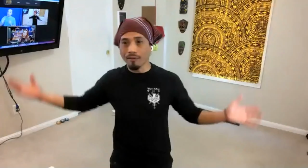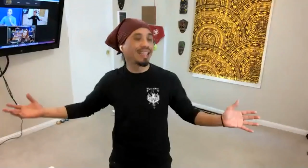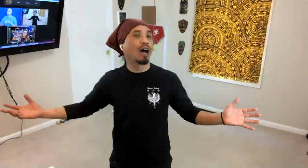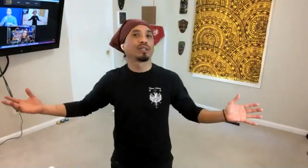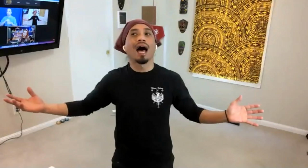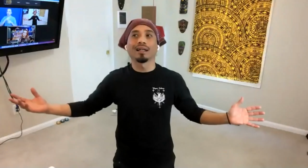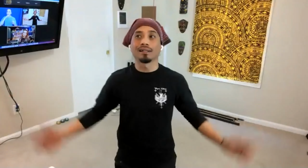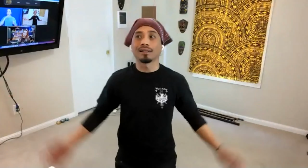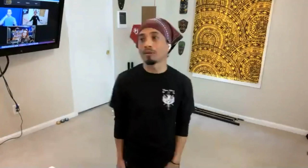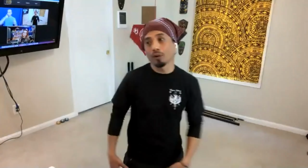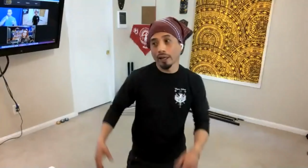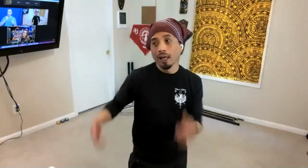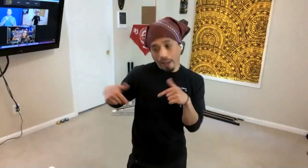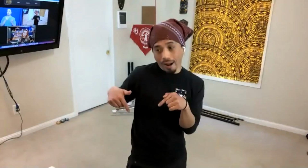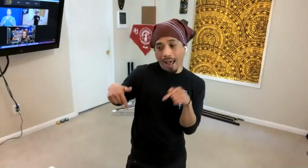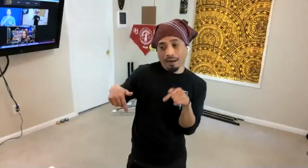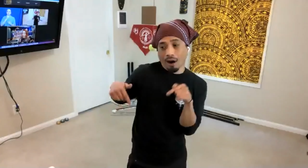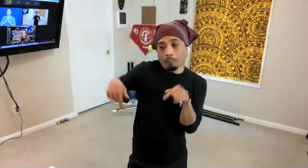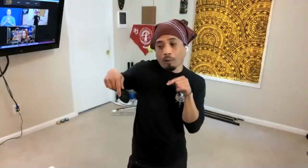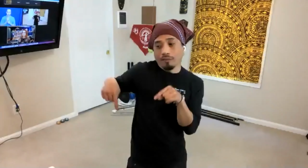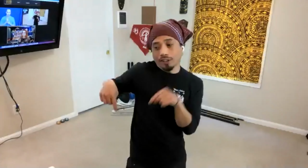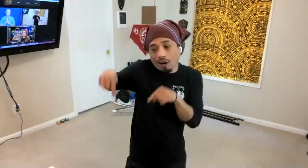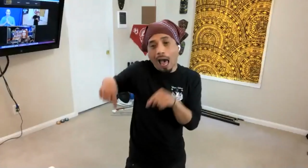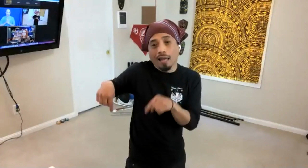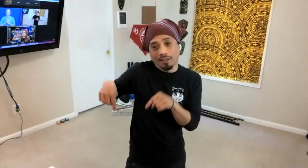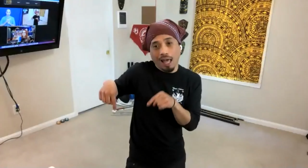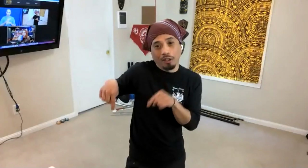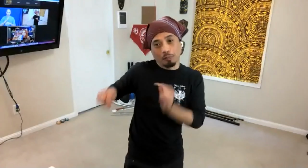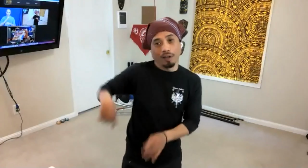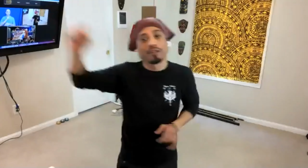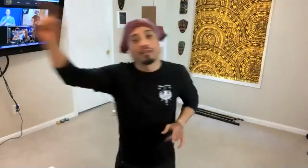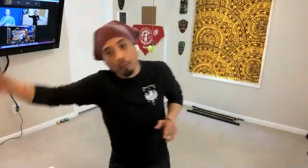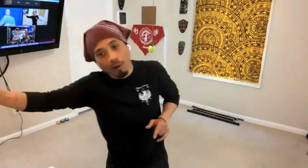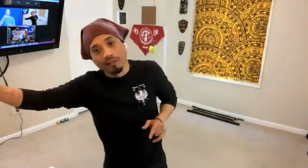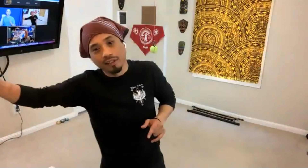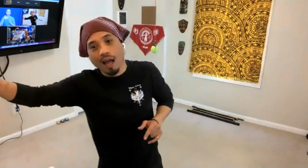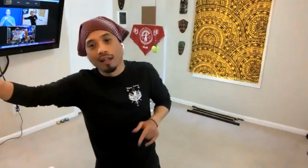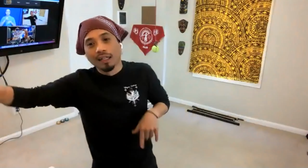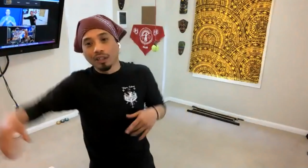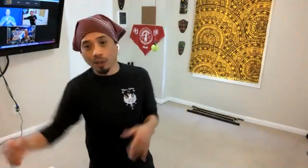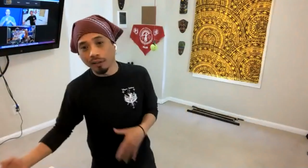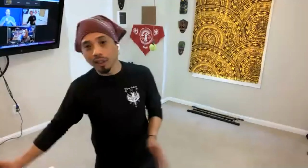WAYS, REMEMBER I MENTIONED 7000 ISLANDS. OUR ISLAND STYLE IS BETTER THAN THEIR PROVINCE STYLE.